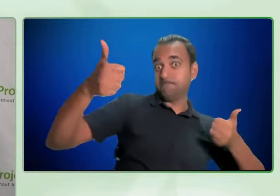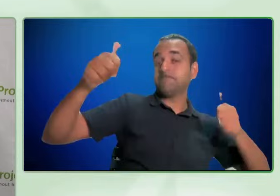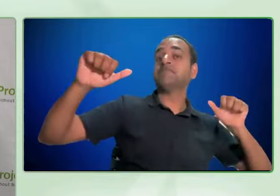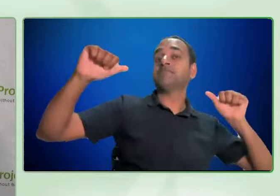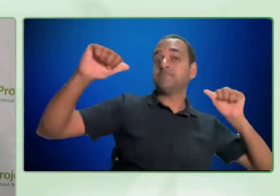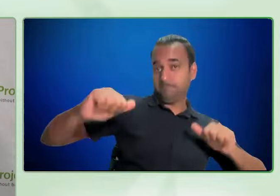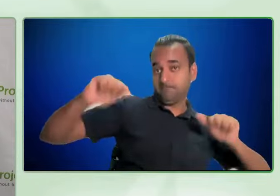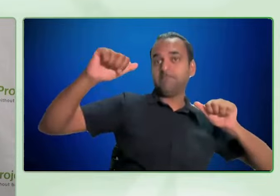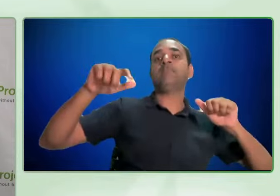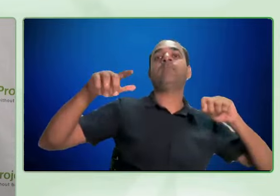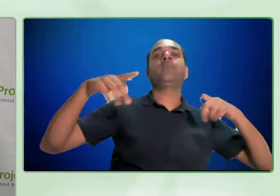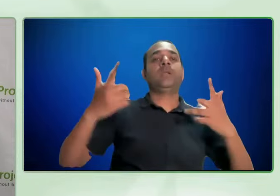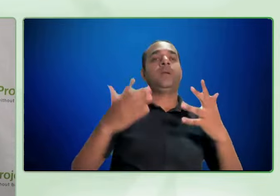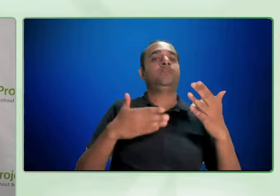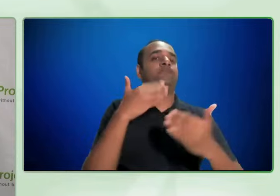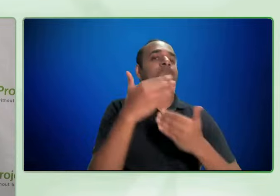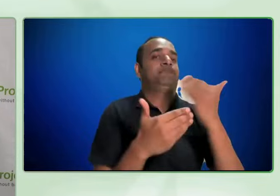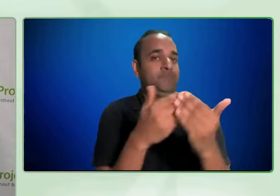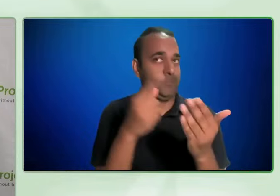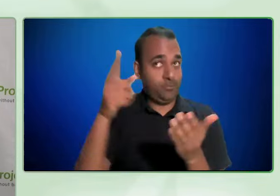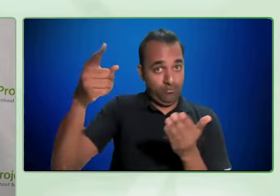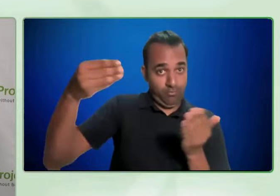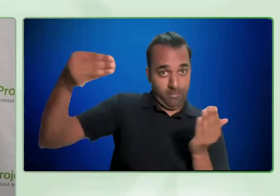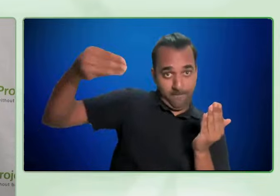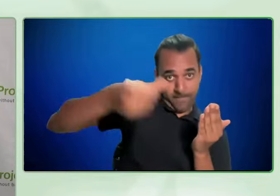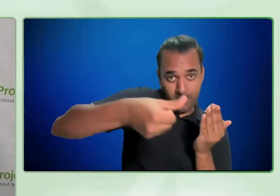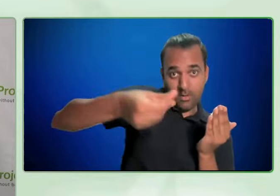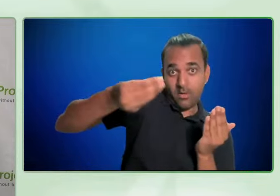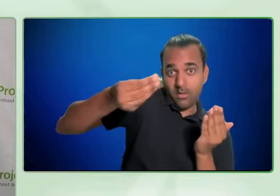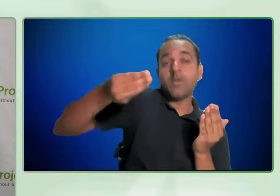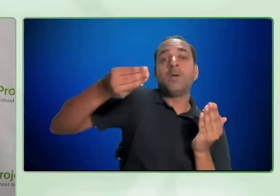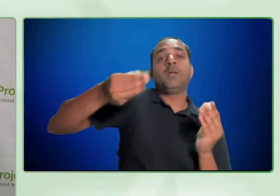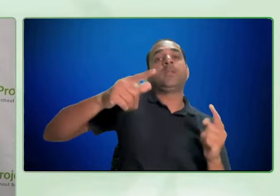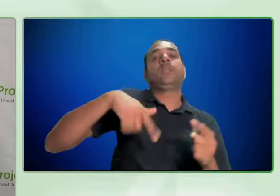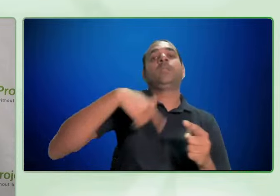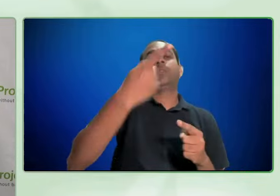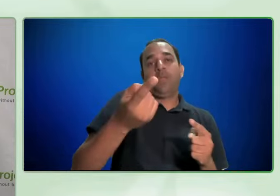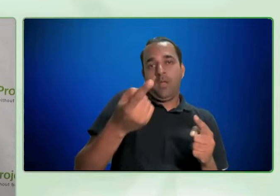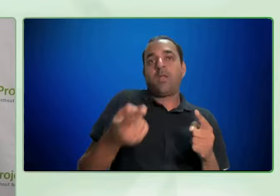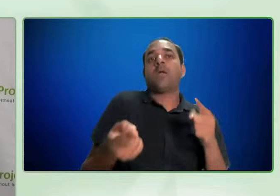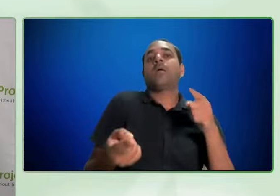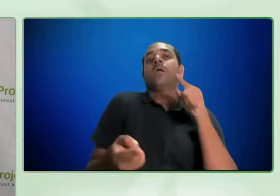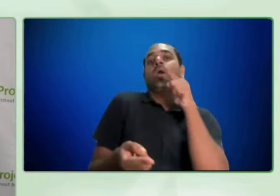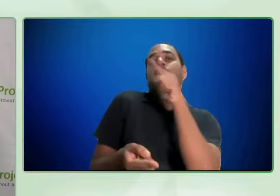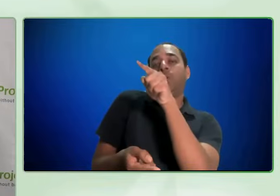Your success is carried on beyond your university.